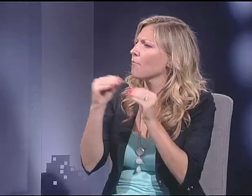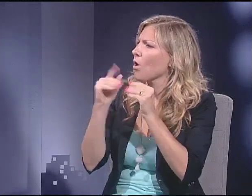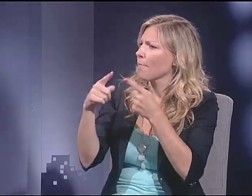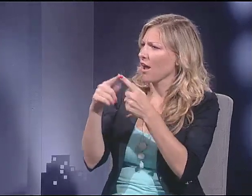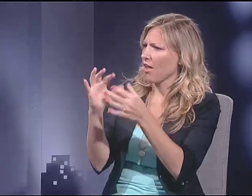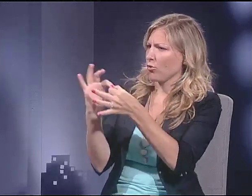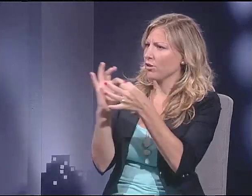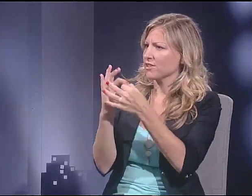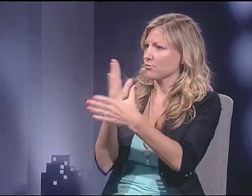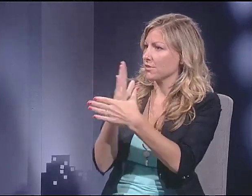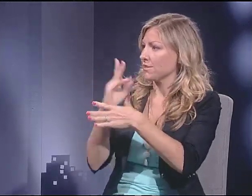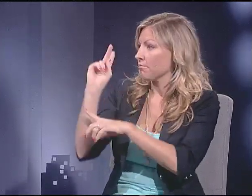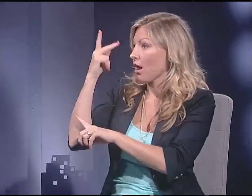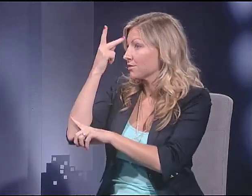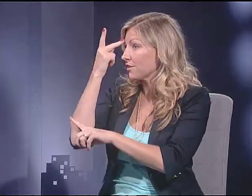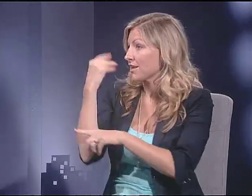Can you tell me a little bit more about the correlation